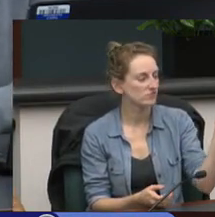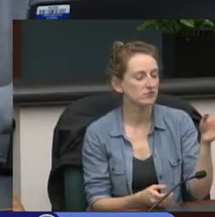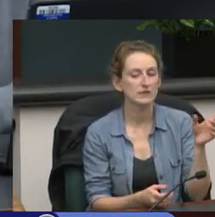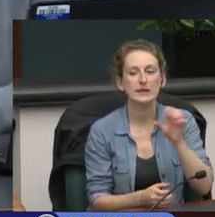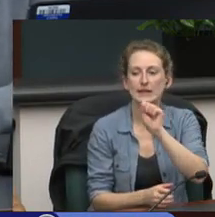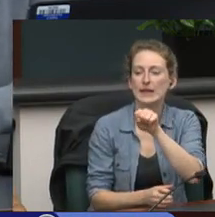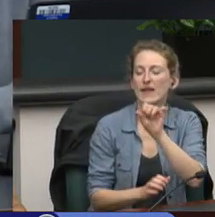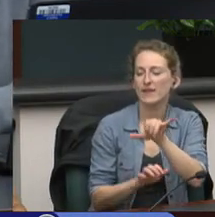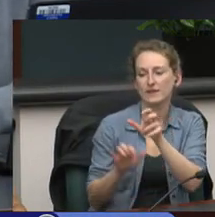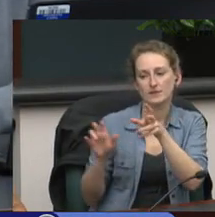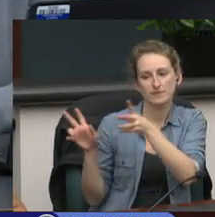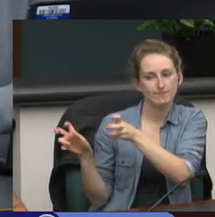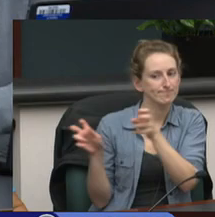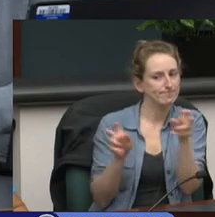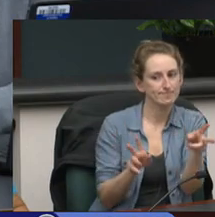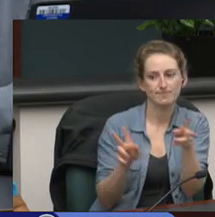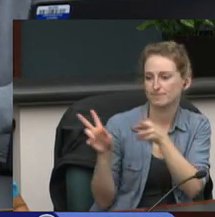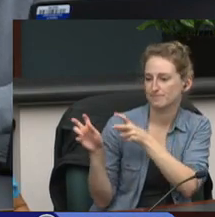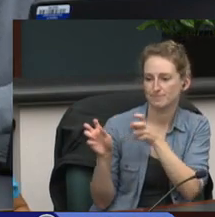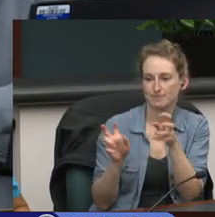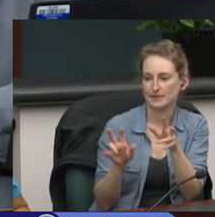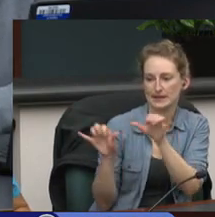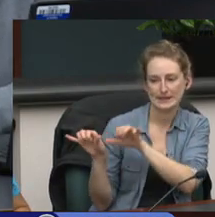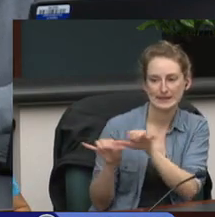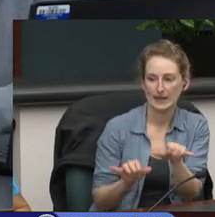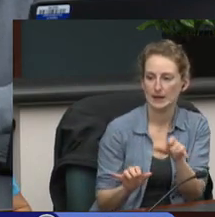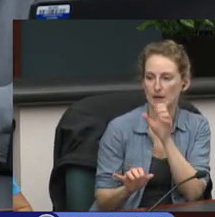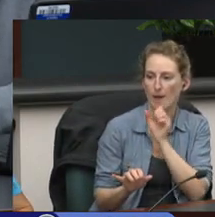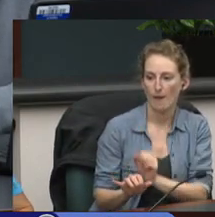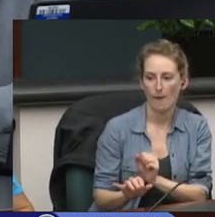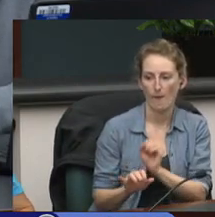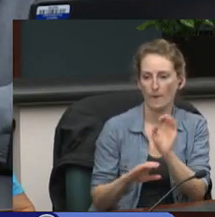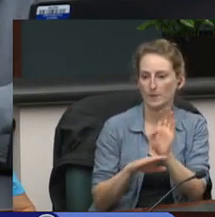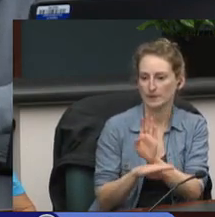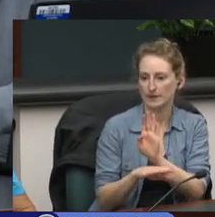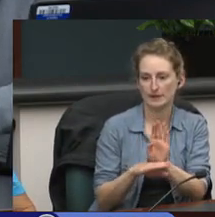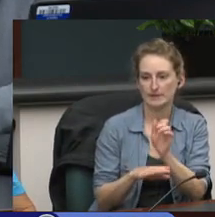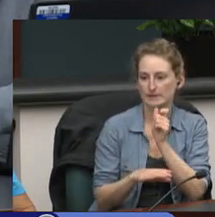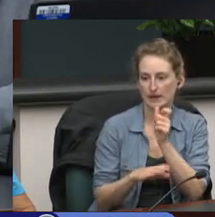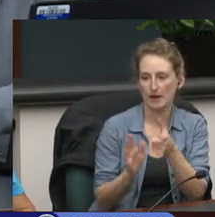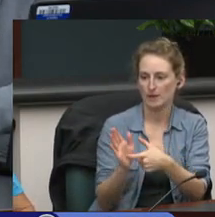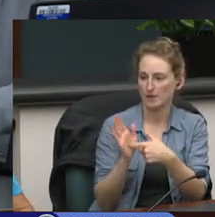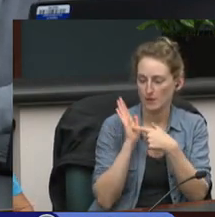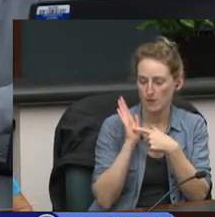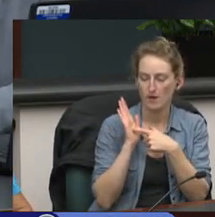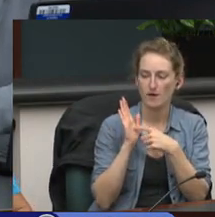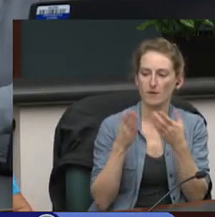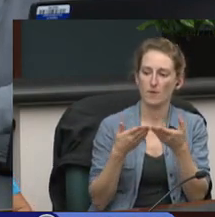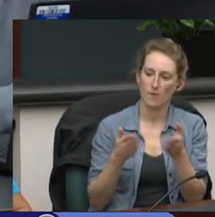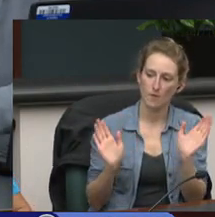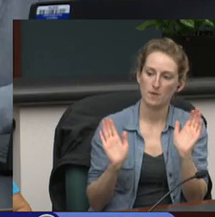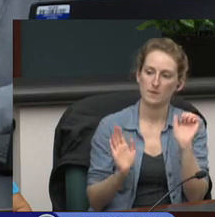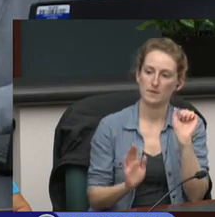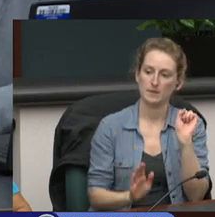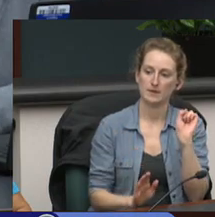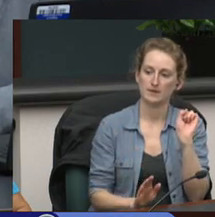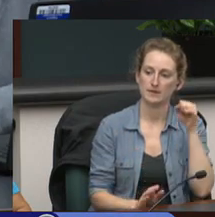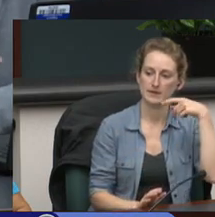commercial subdivision and that no open space is required with that type of subdivision and I think it's like what this guy is saying that and the other